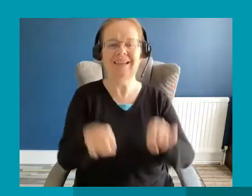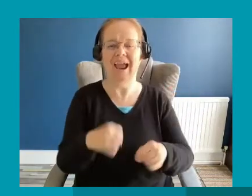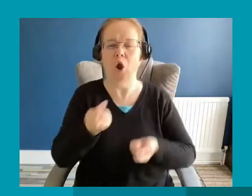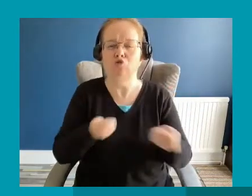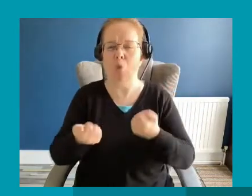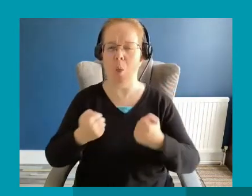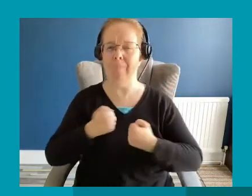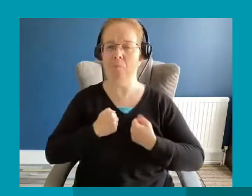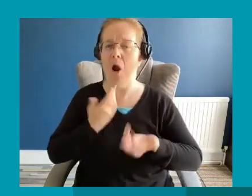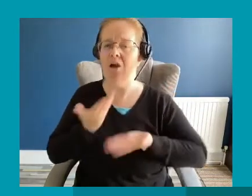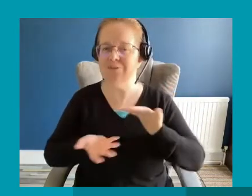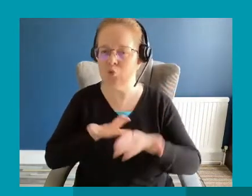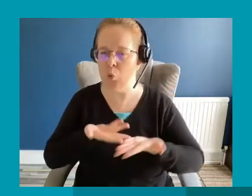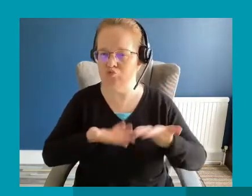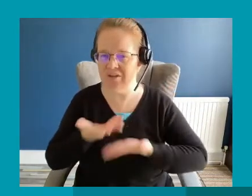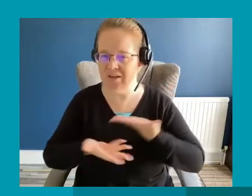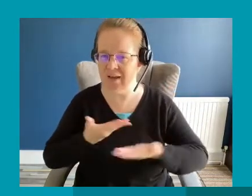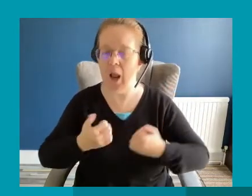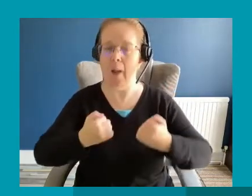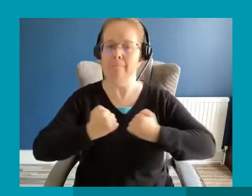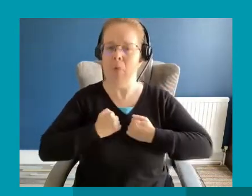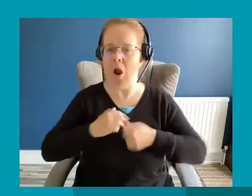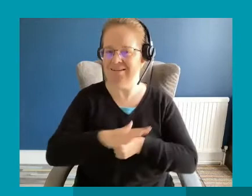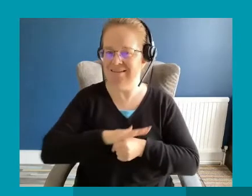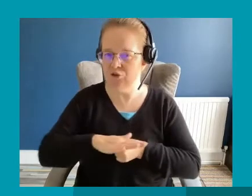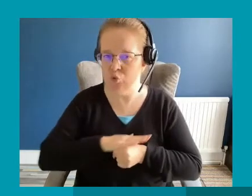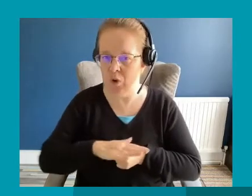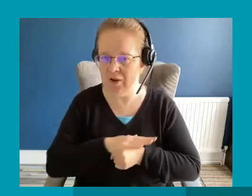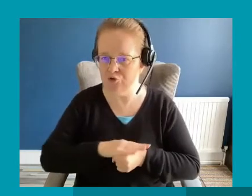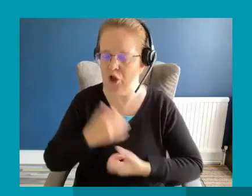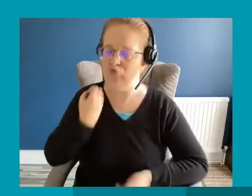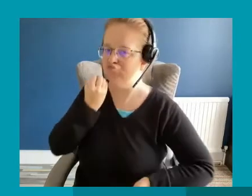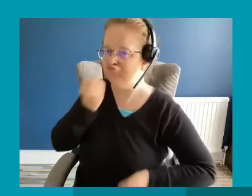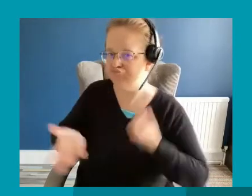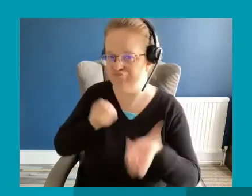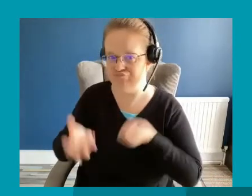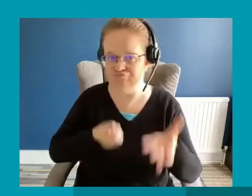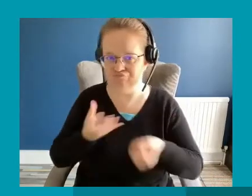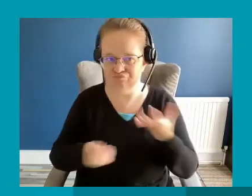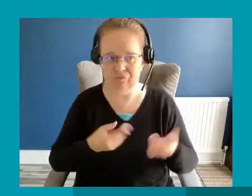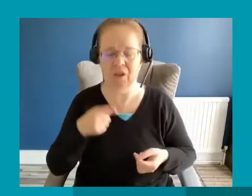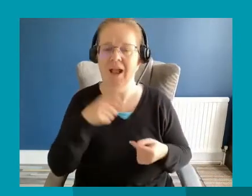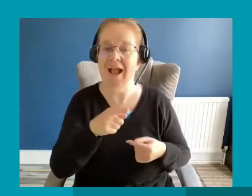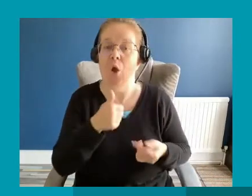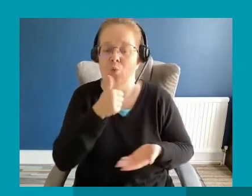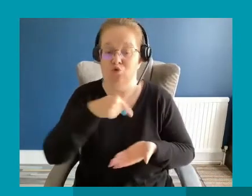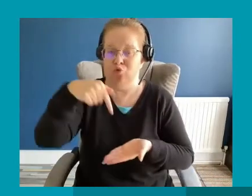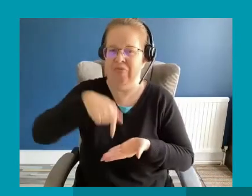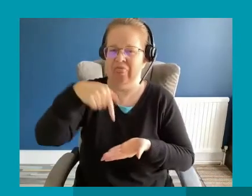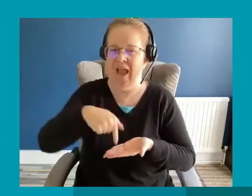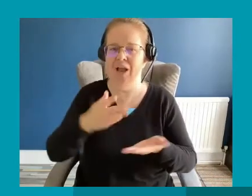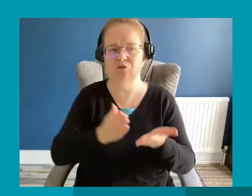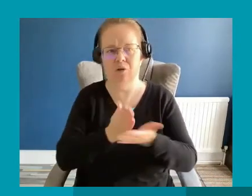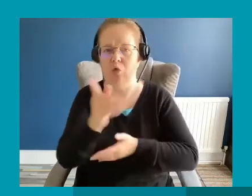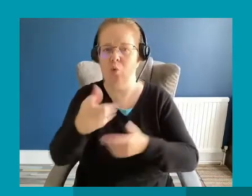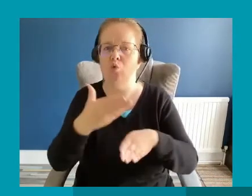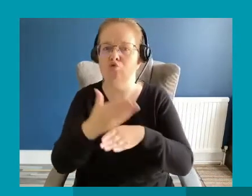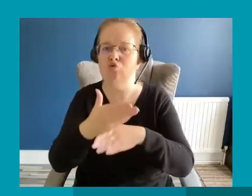story and your situation. And you want to be able to use that across your job search journey. You can do it where you